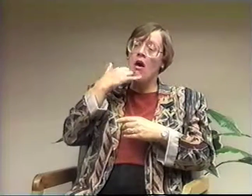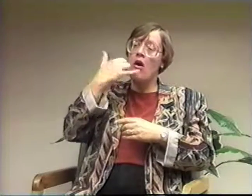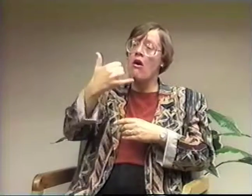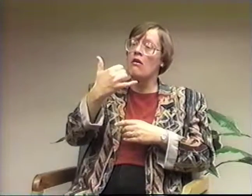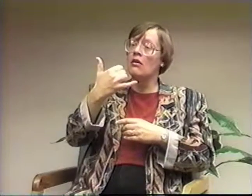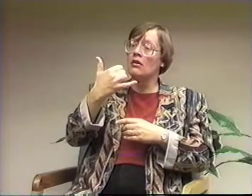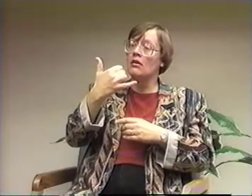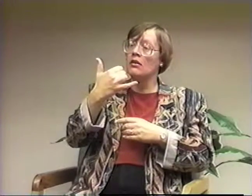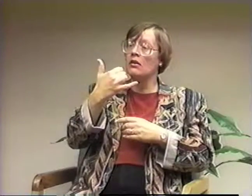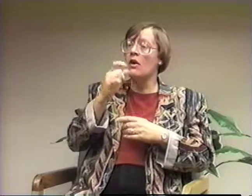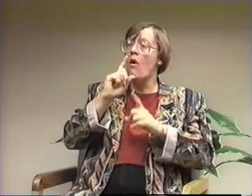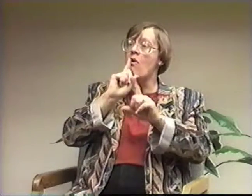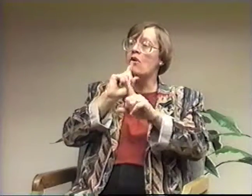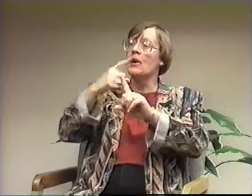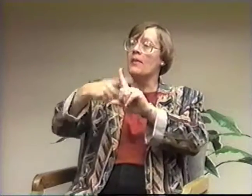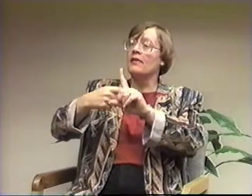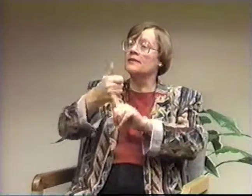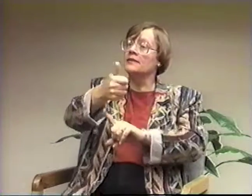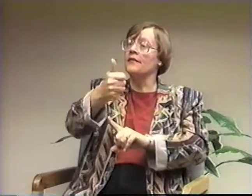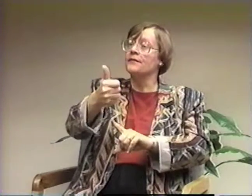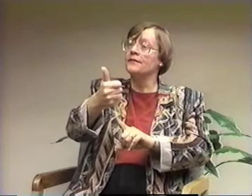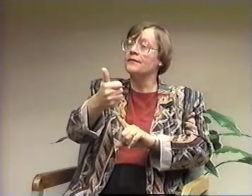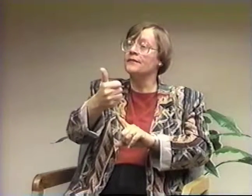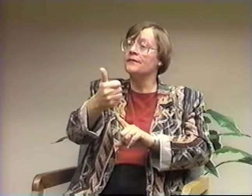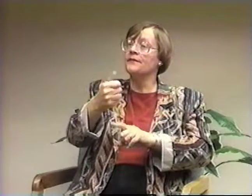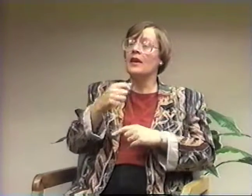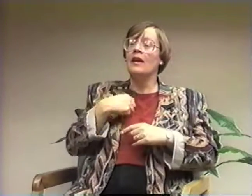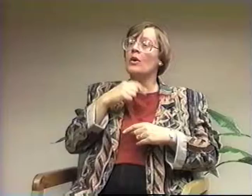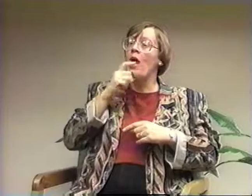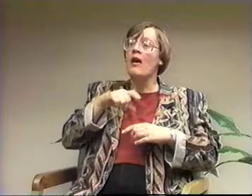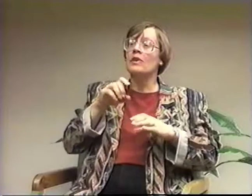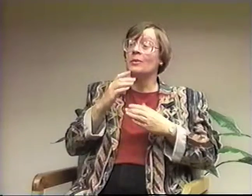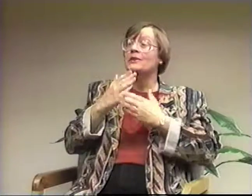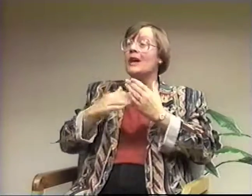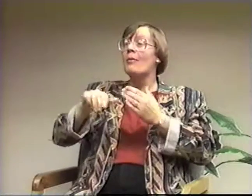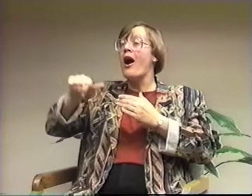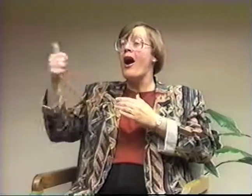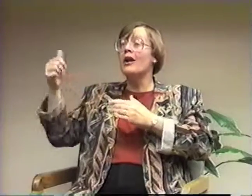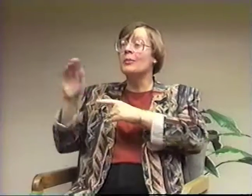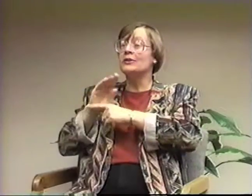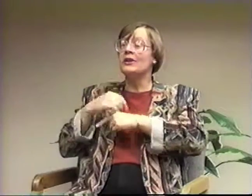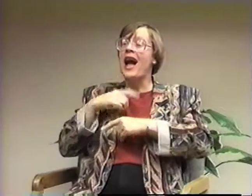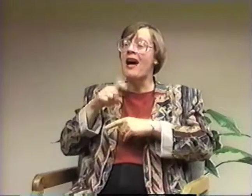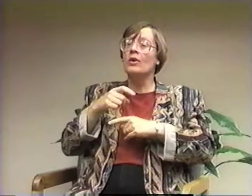Then, these people place direct, monthly phone orders.